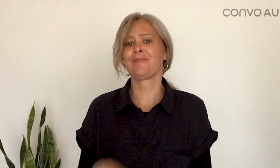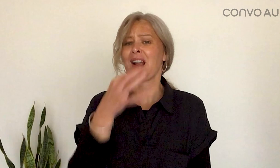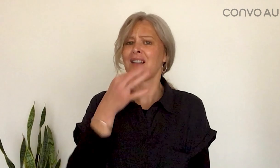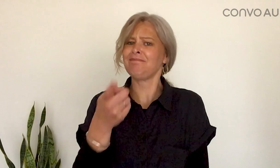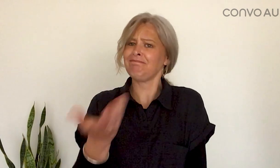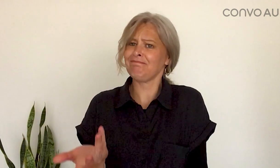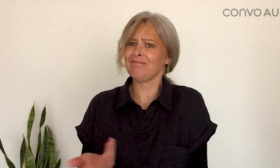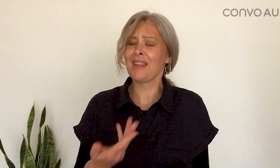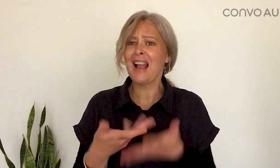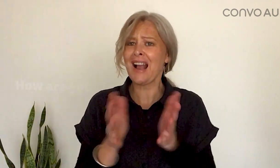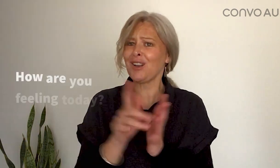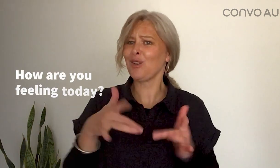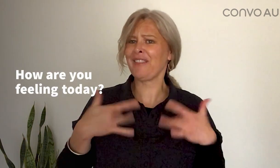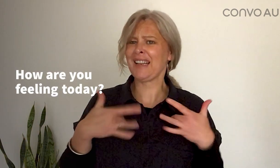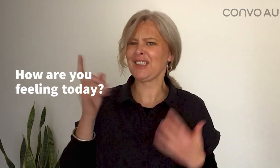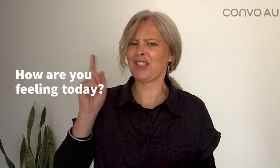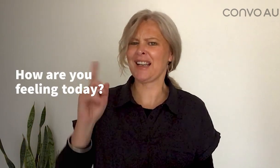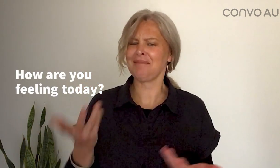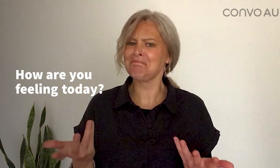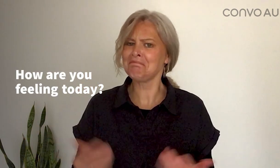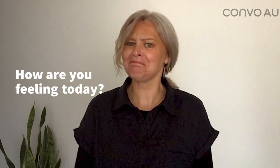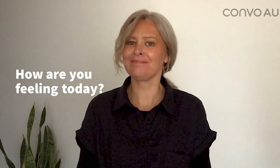How are you feeling today?